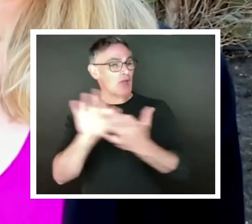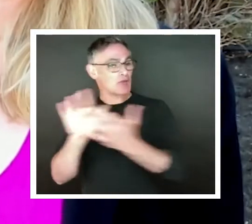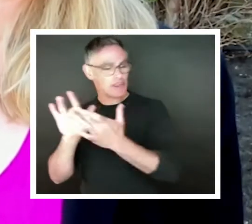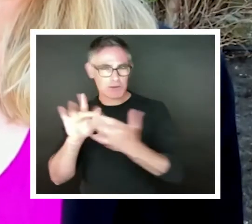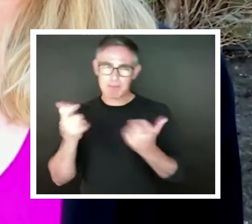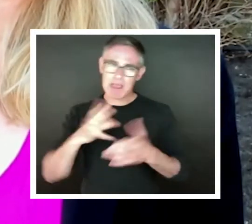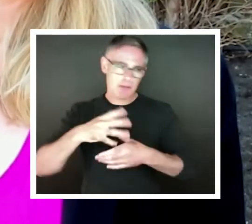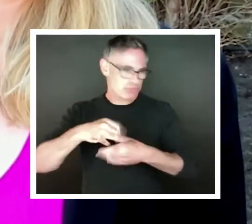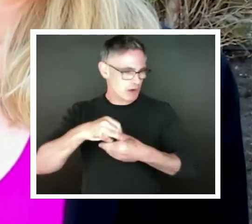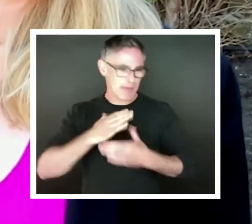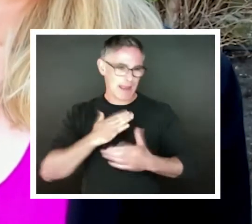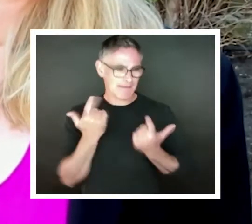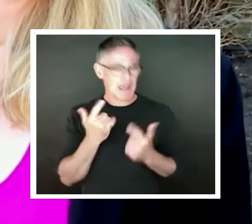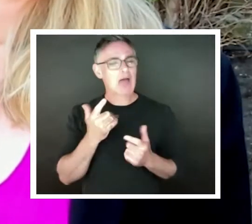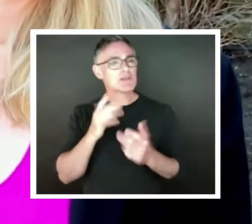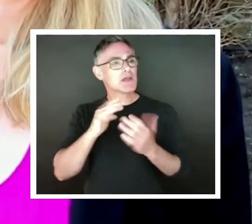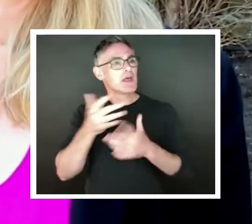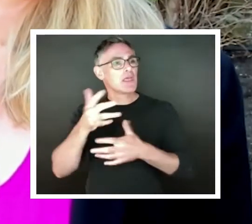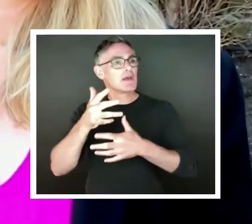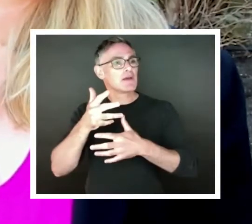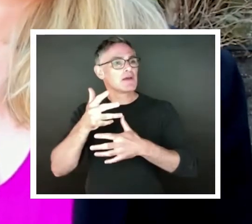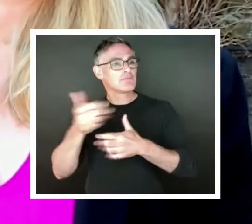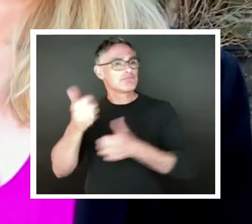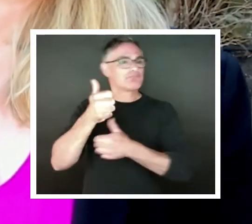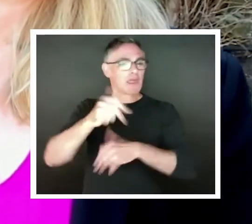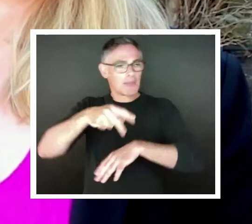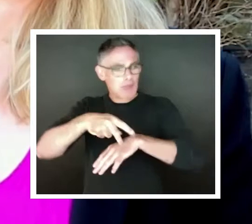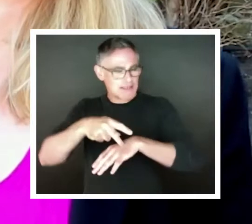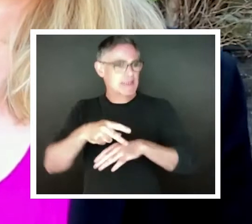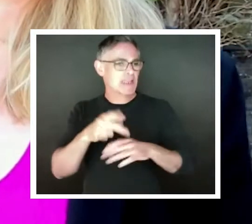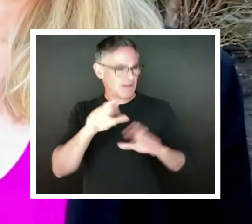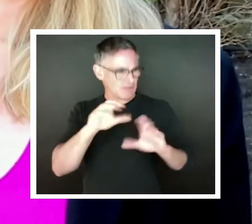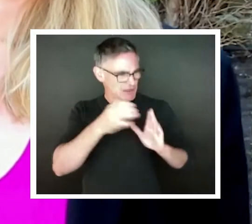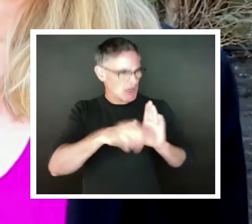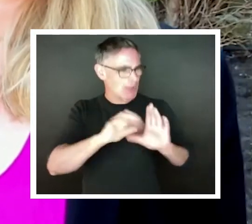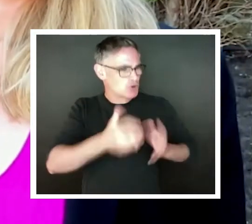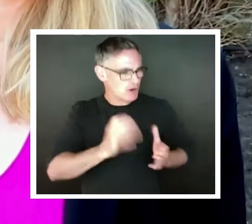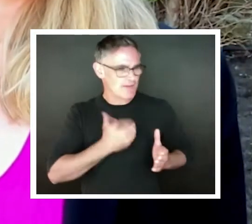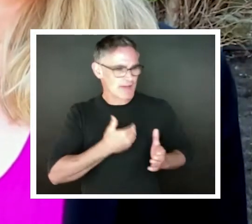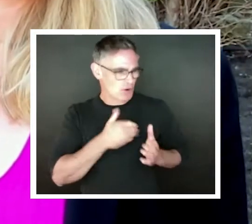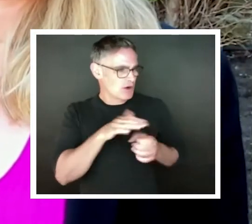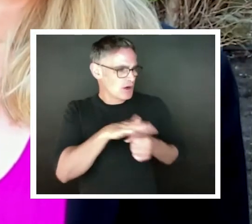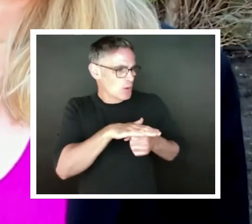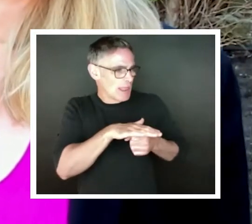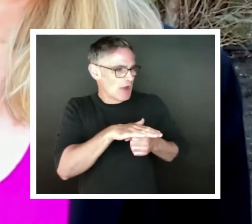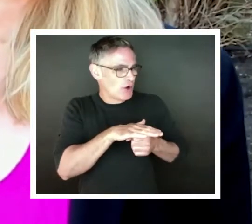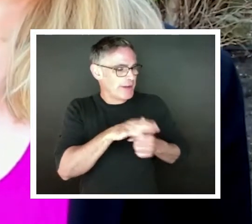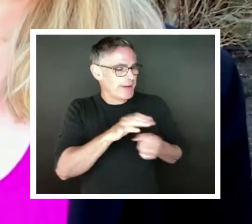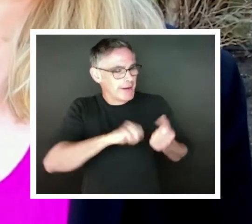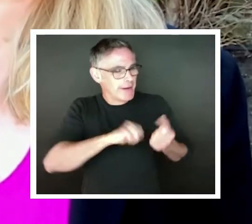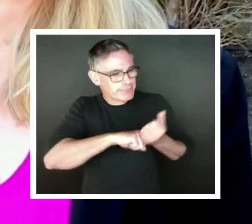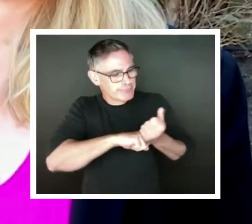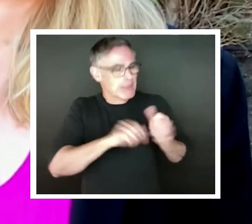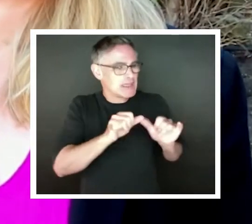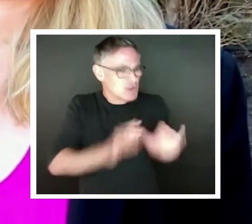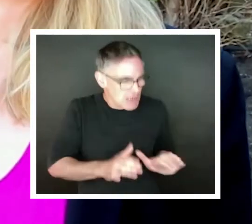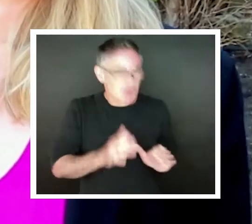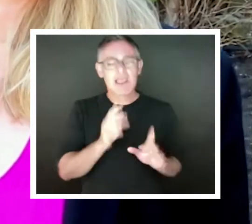for our local Society of Women Engineers chapter actively mentoring over a dozen engineers and speaking at conferences around the U.S.